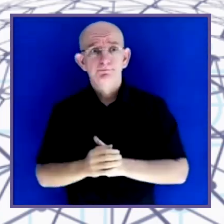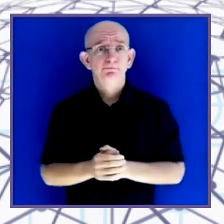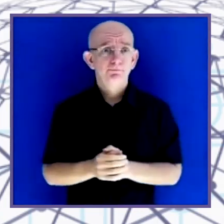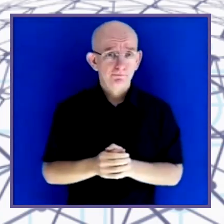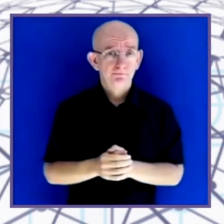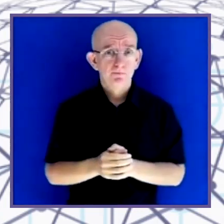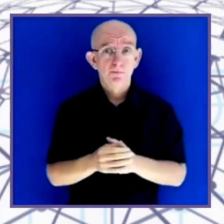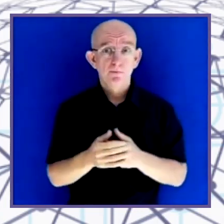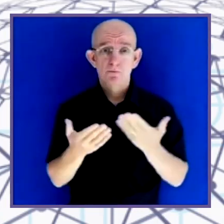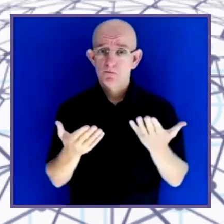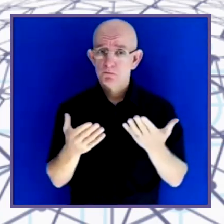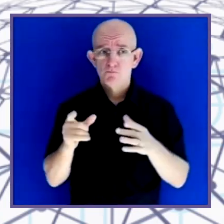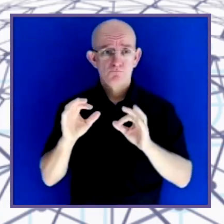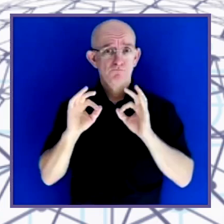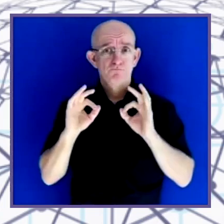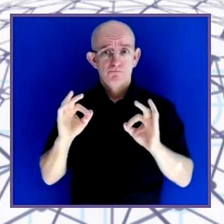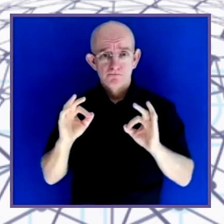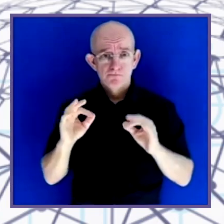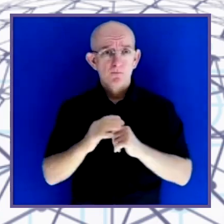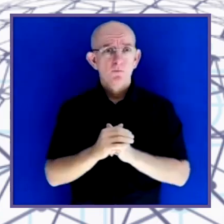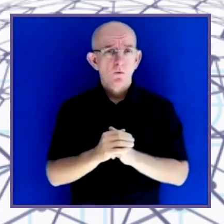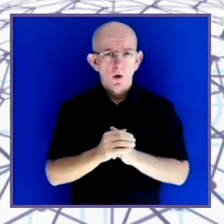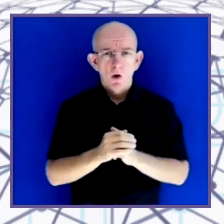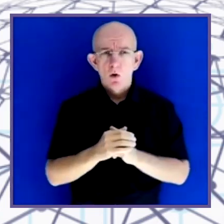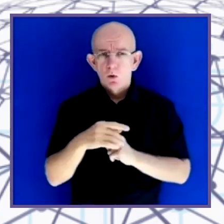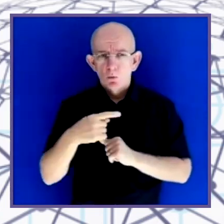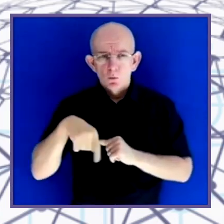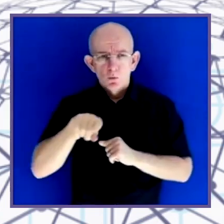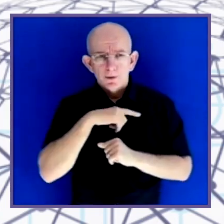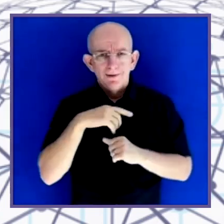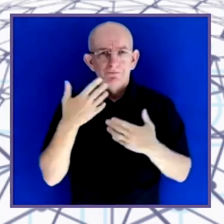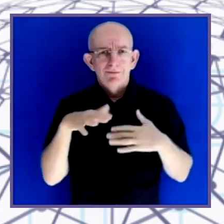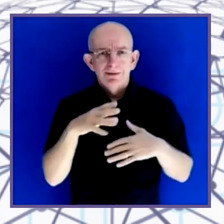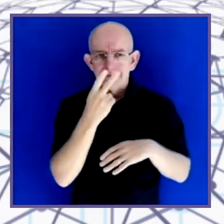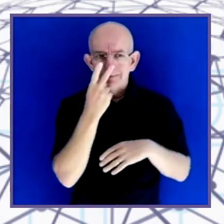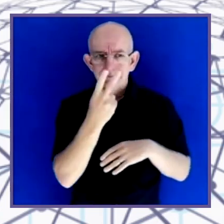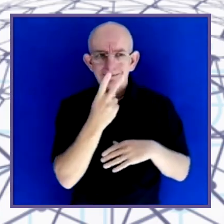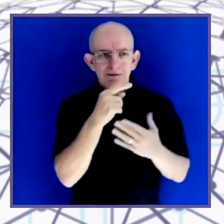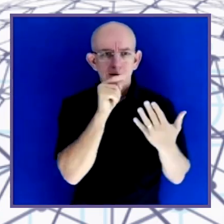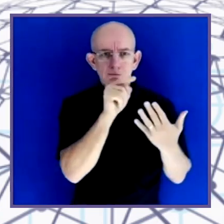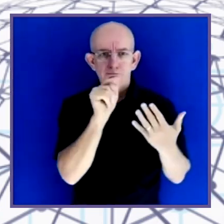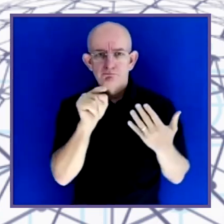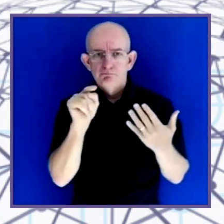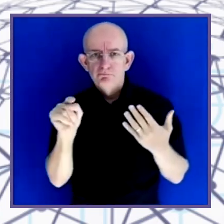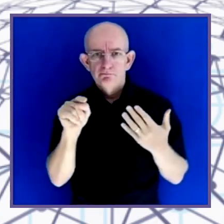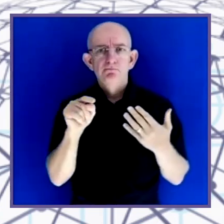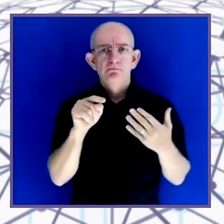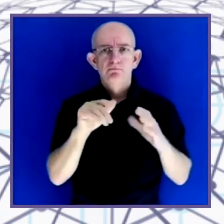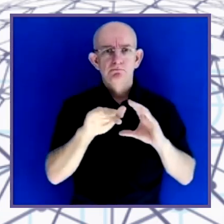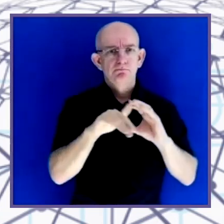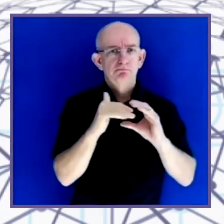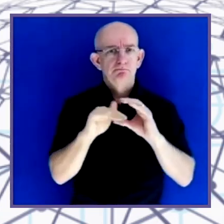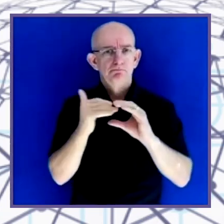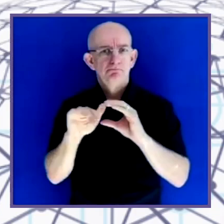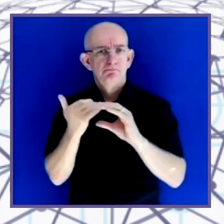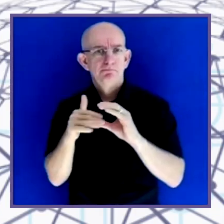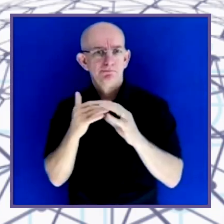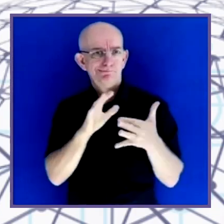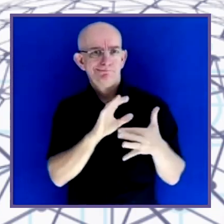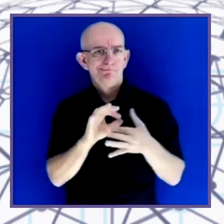Utsav from the National Institute of Urban Affairs in India if you want to come down utsav thank you.